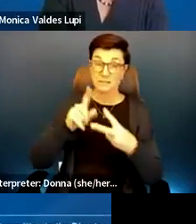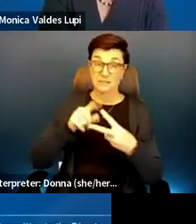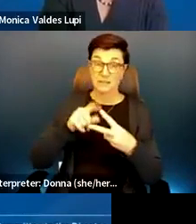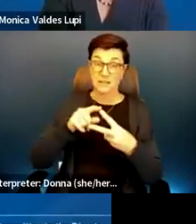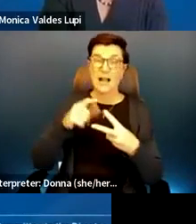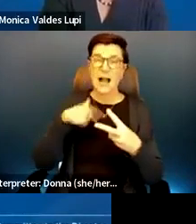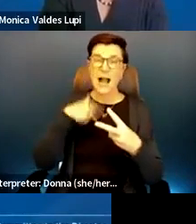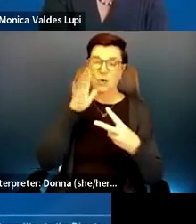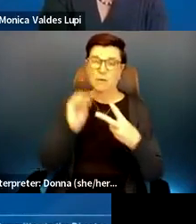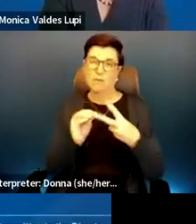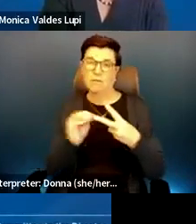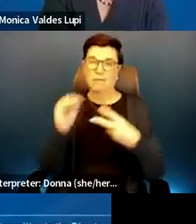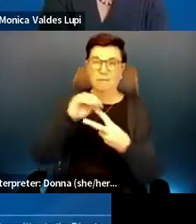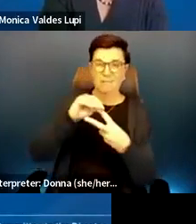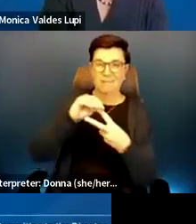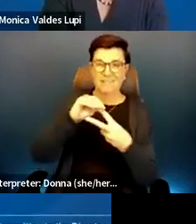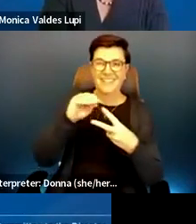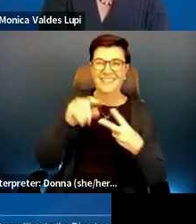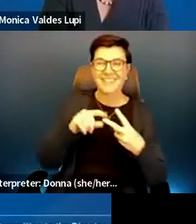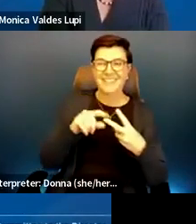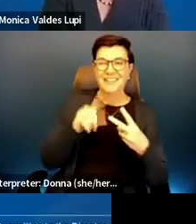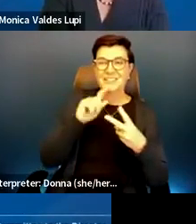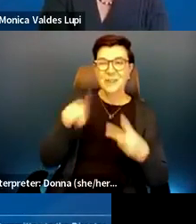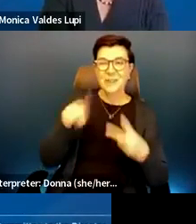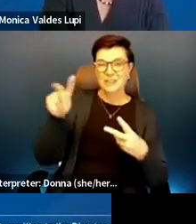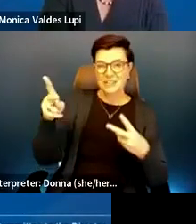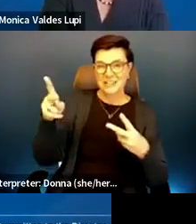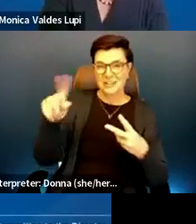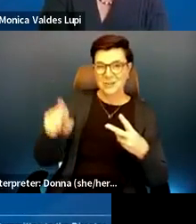So all of that is being centralized into one place.